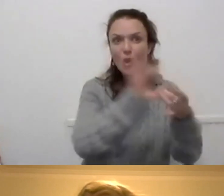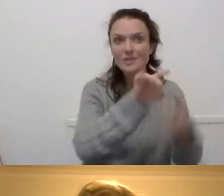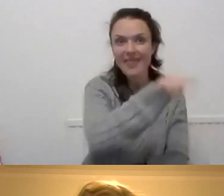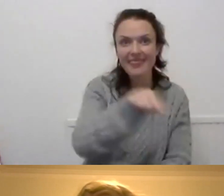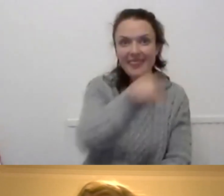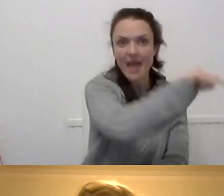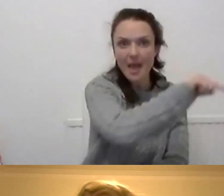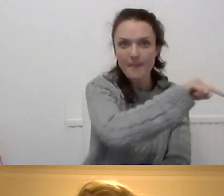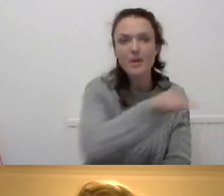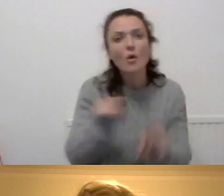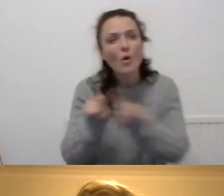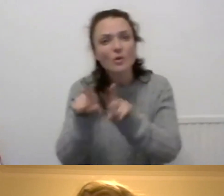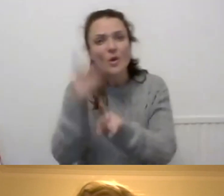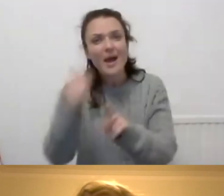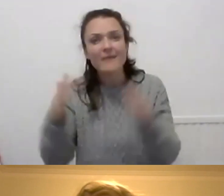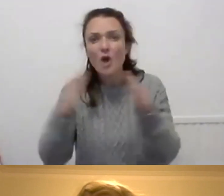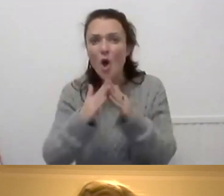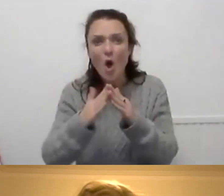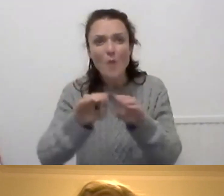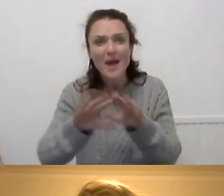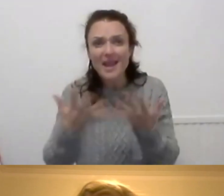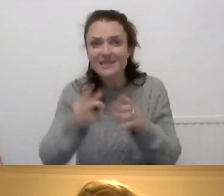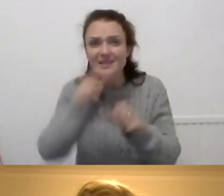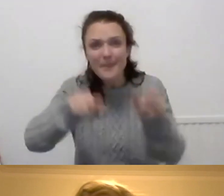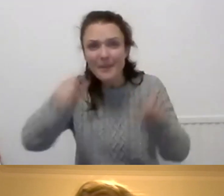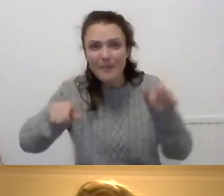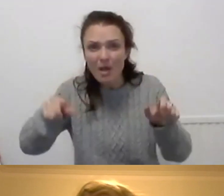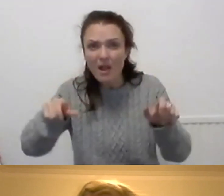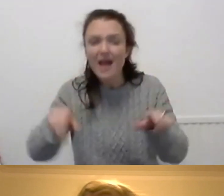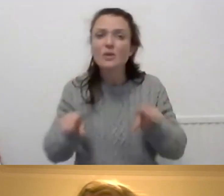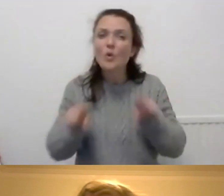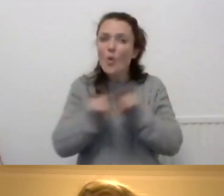GPS, we have a traveling population are quite transients as well. And and I think we need